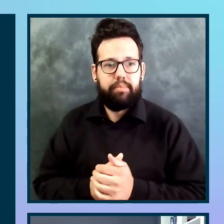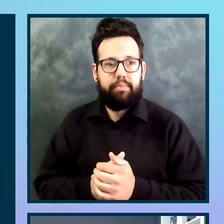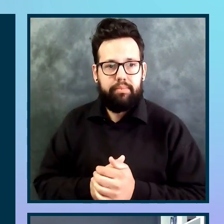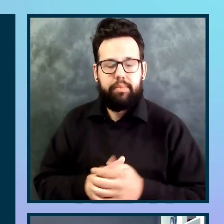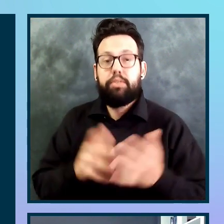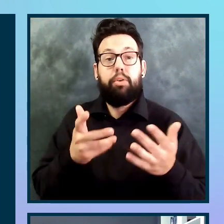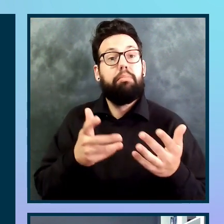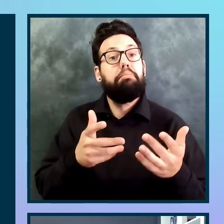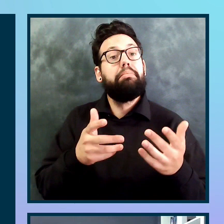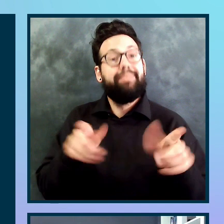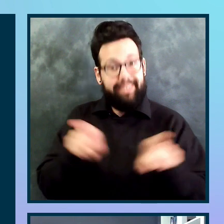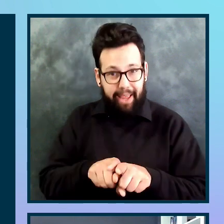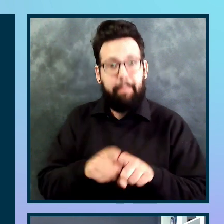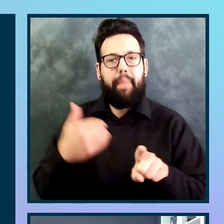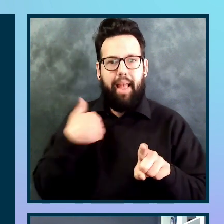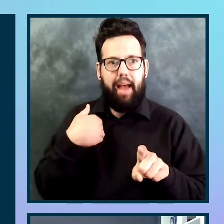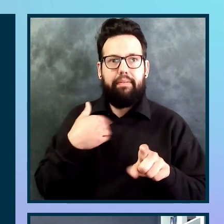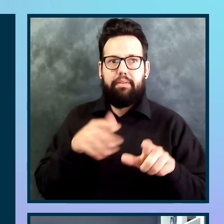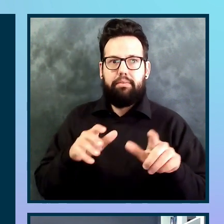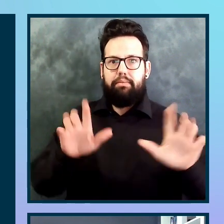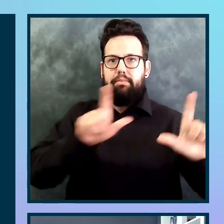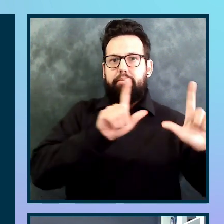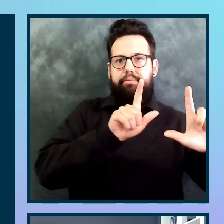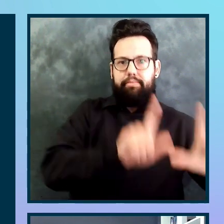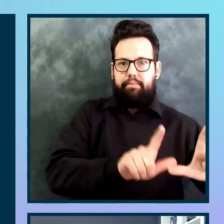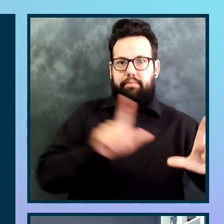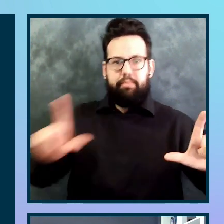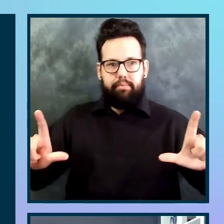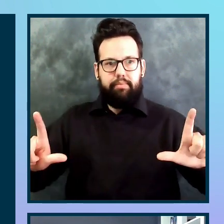there are filters in the middle, a lot of products that are being listed,